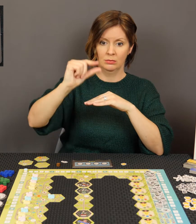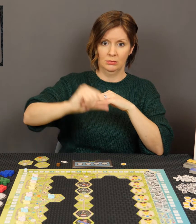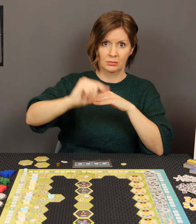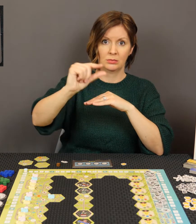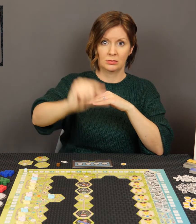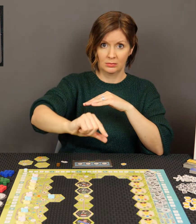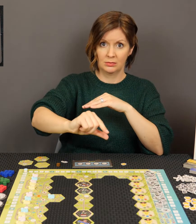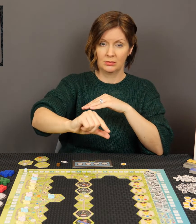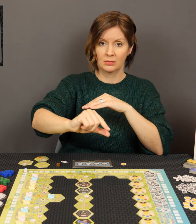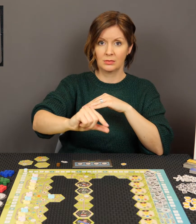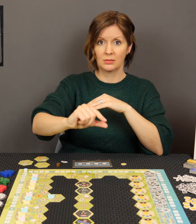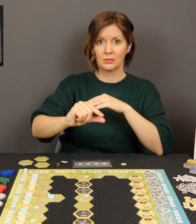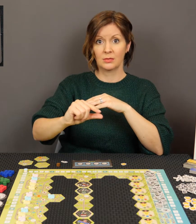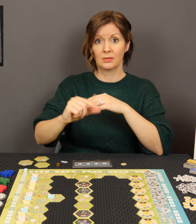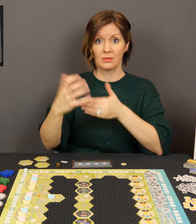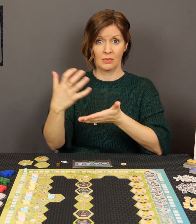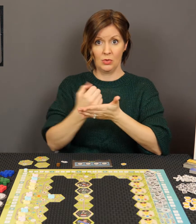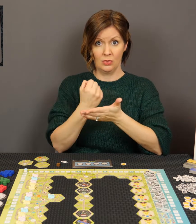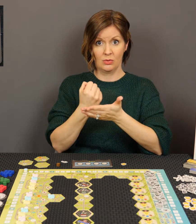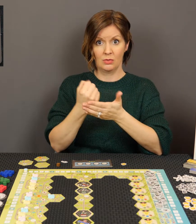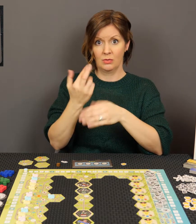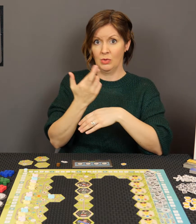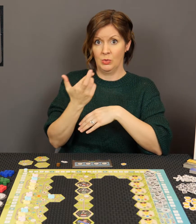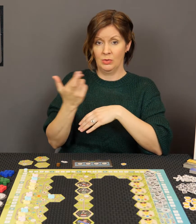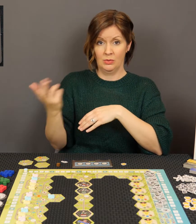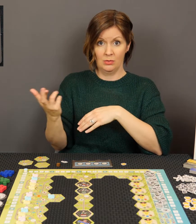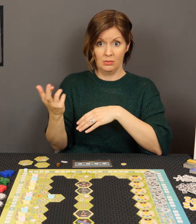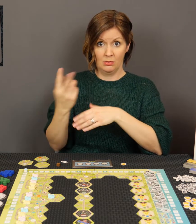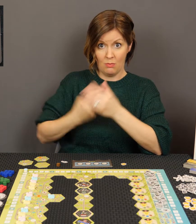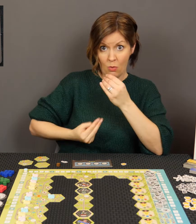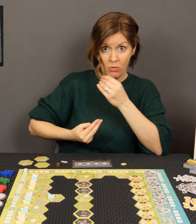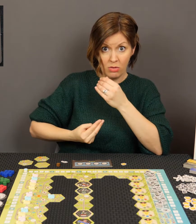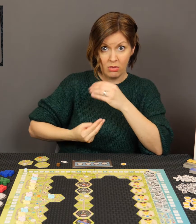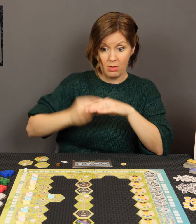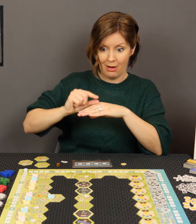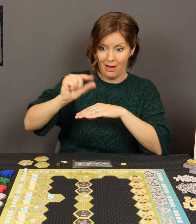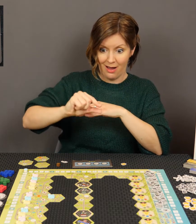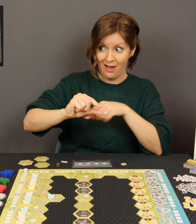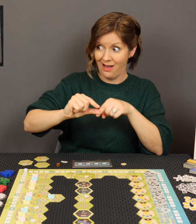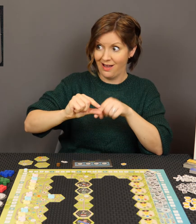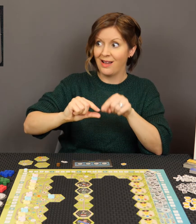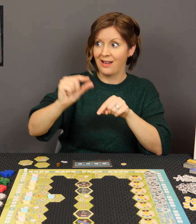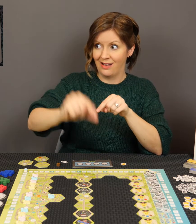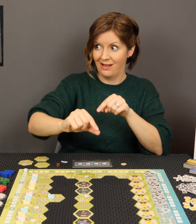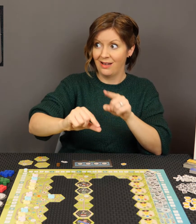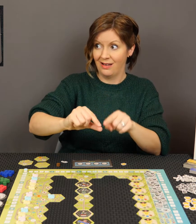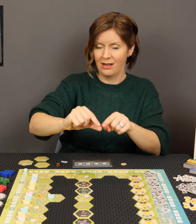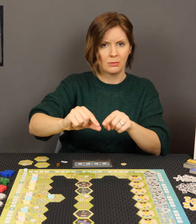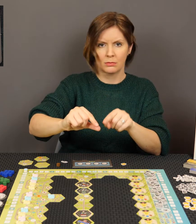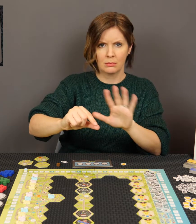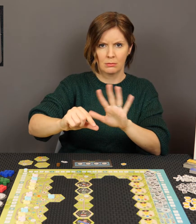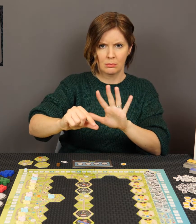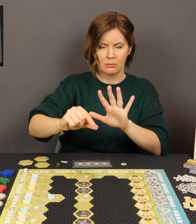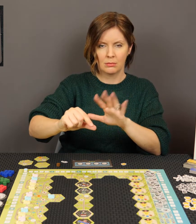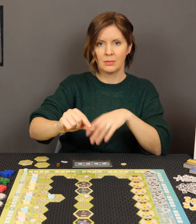If you move 2 spaces, you don’t earn both resources on those spots.